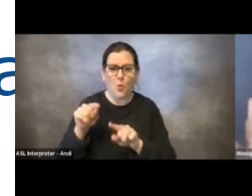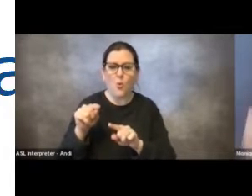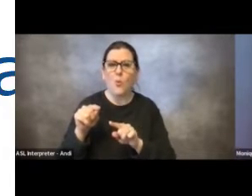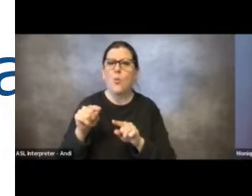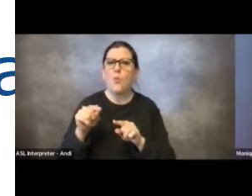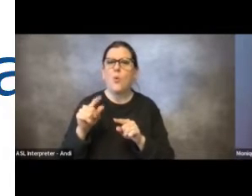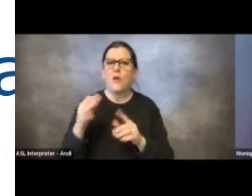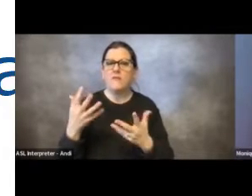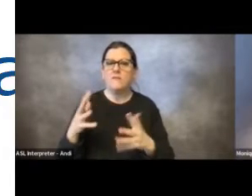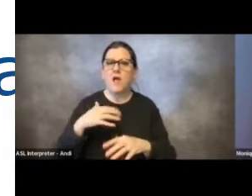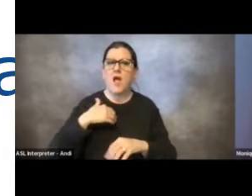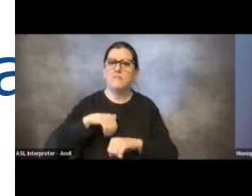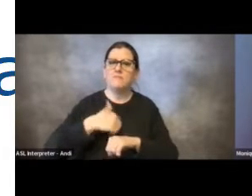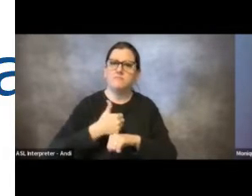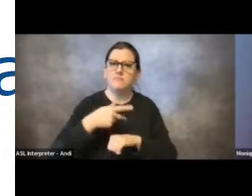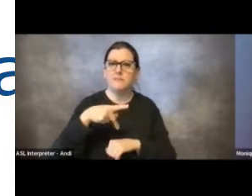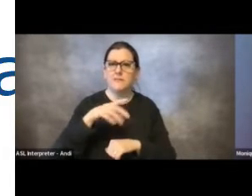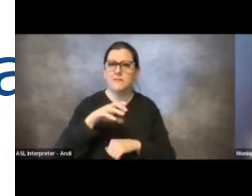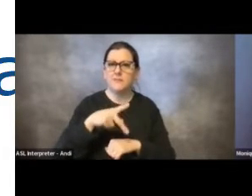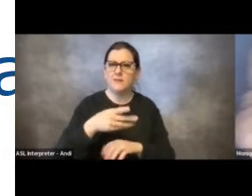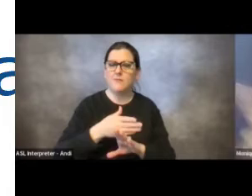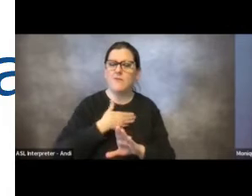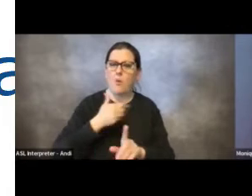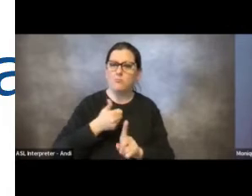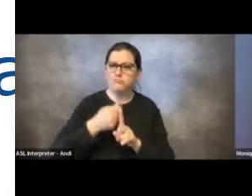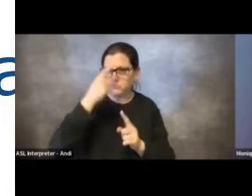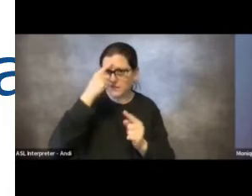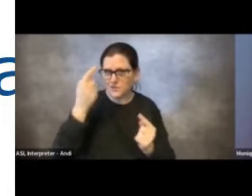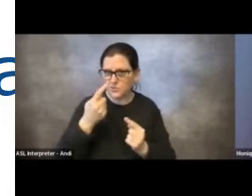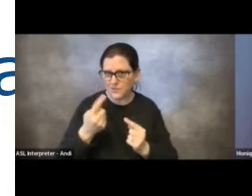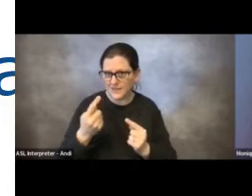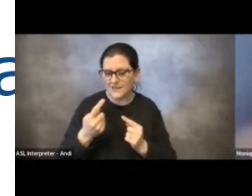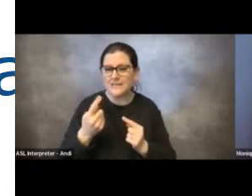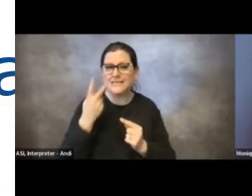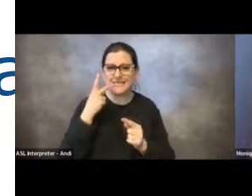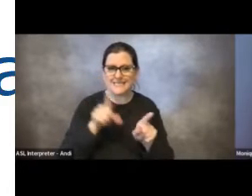established PCP prior to their injury and seeing that same provider? As you can see,